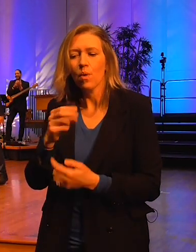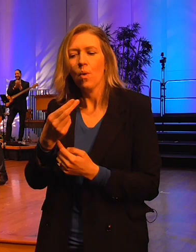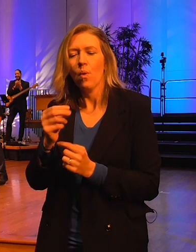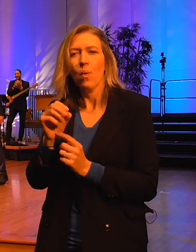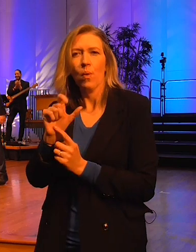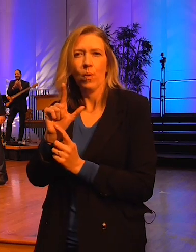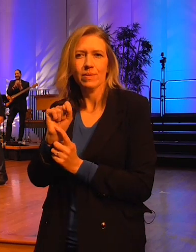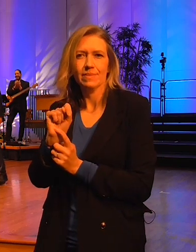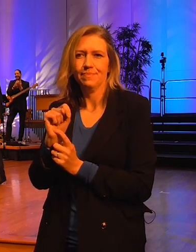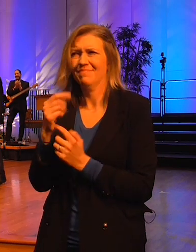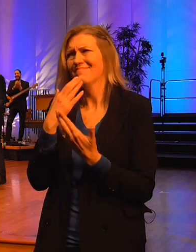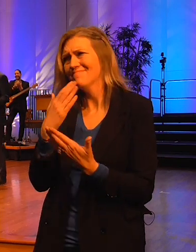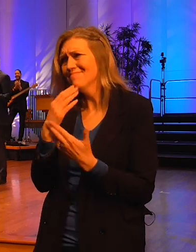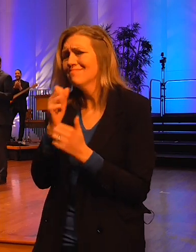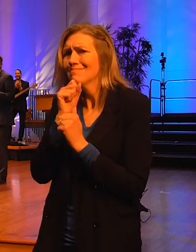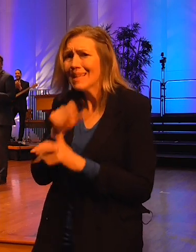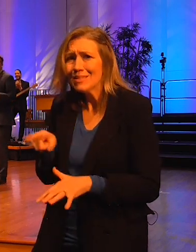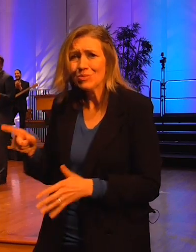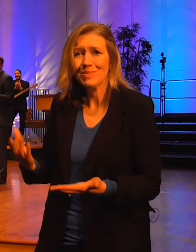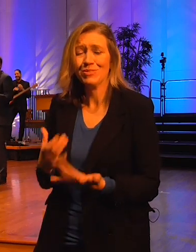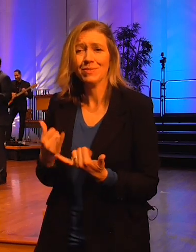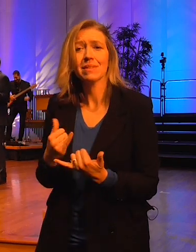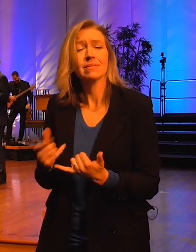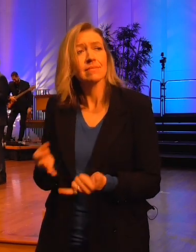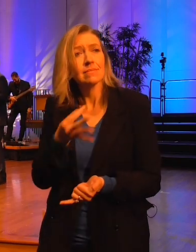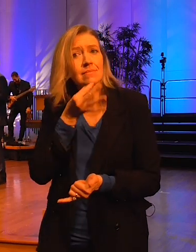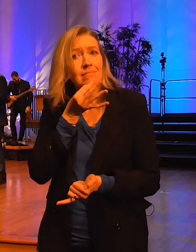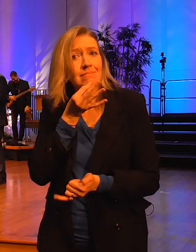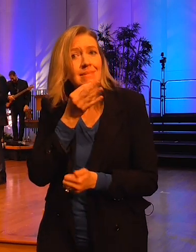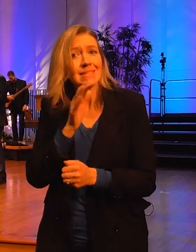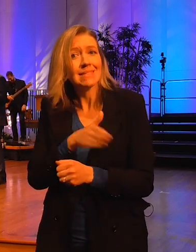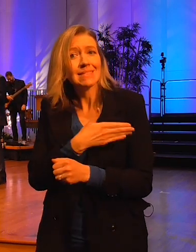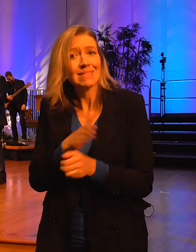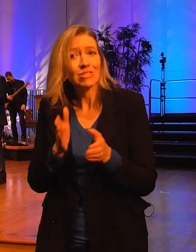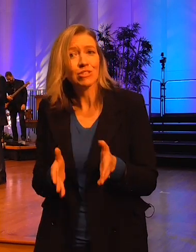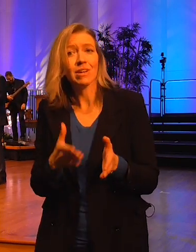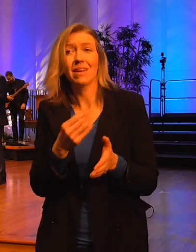thank you a as good a singer he is he's just as good a writer so check out the